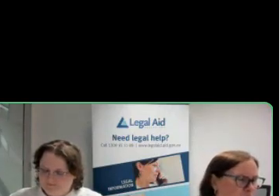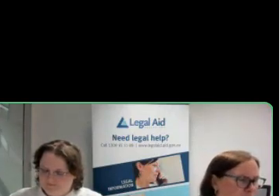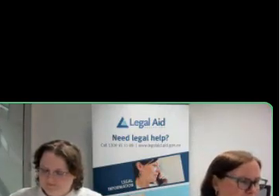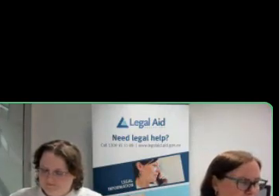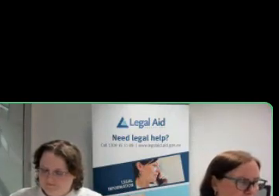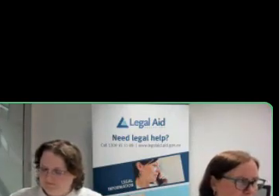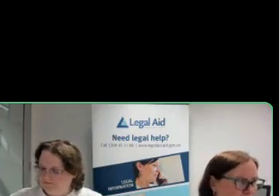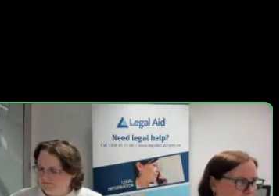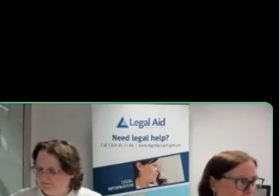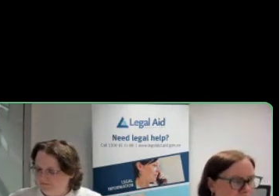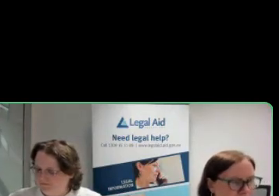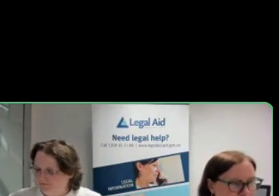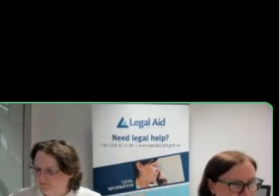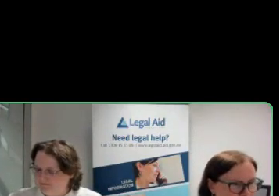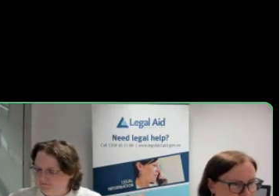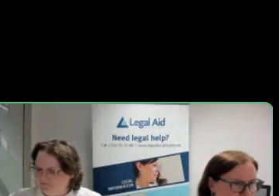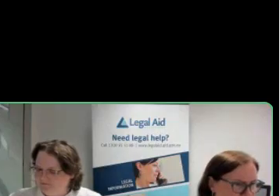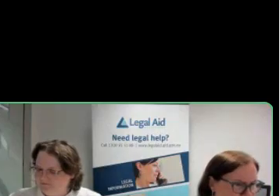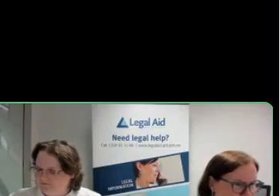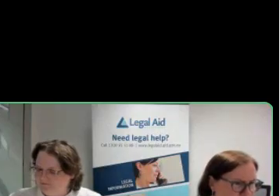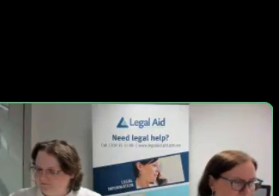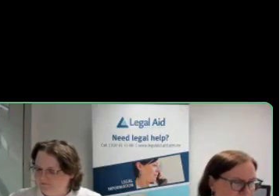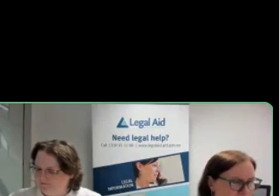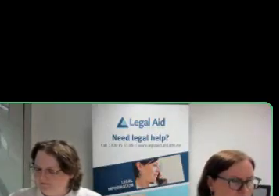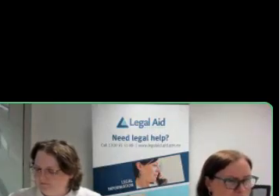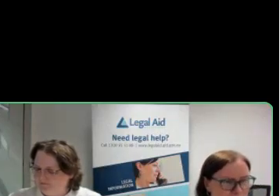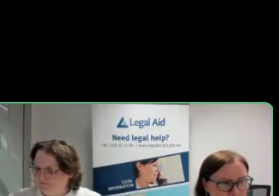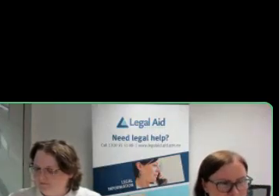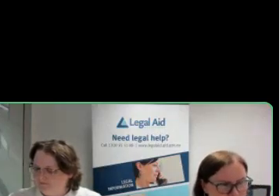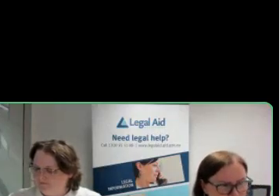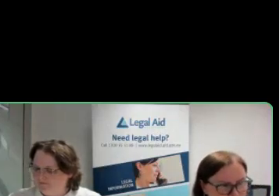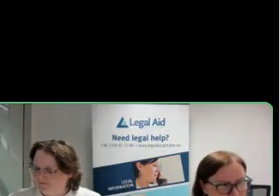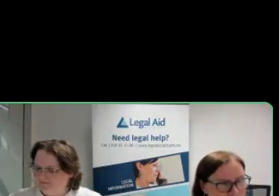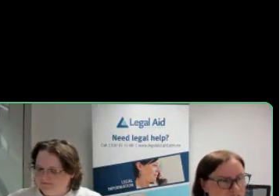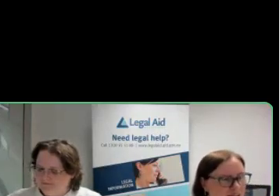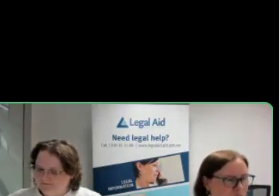we'll be running through our mediation, dispute resolution services, property settlement,